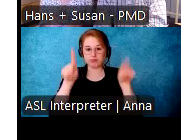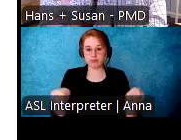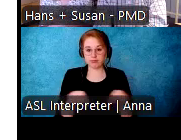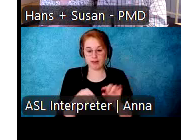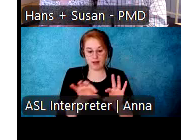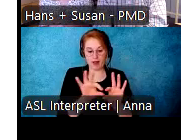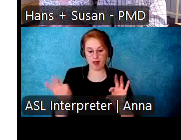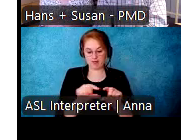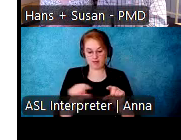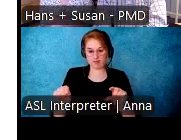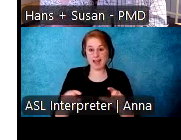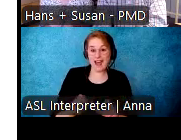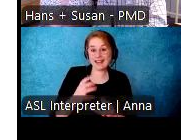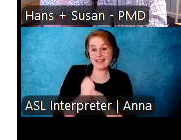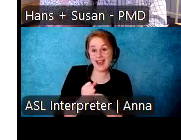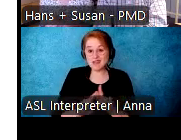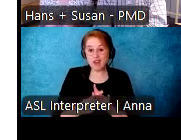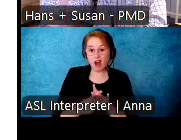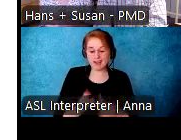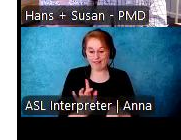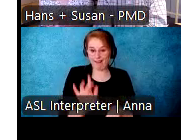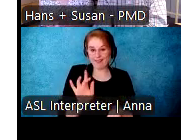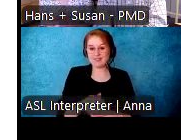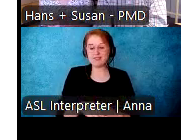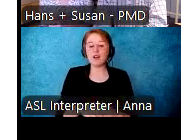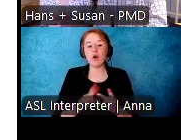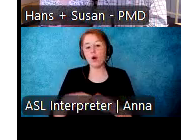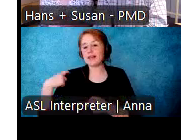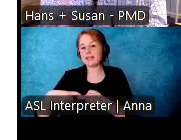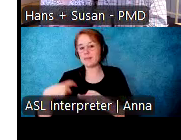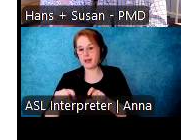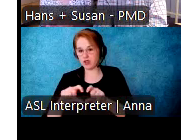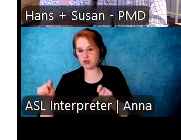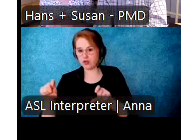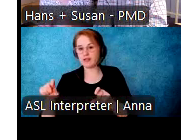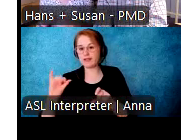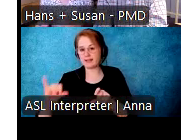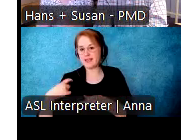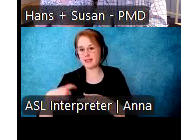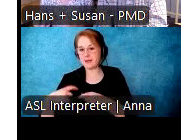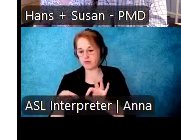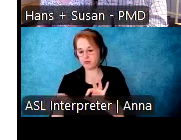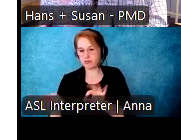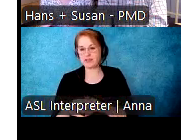and in parallel on the far right we have the Spanish language ads, those with buttons, again help us track